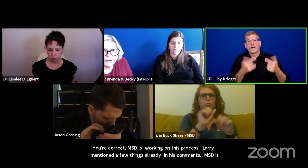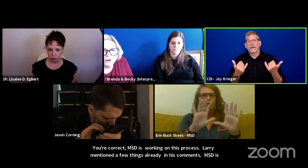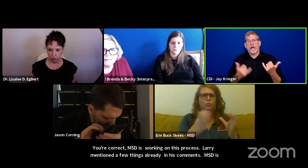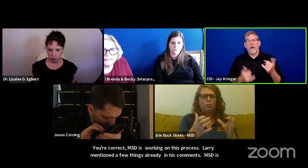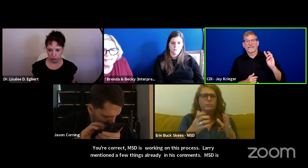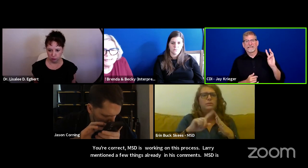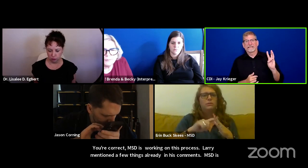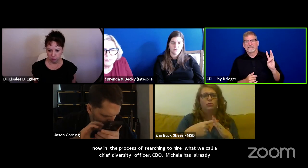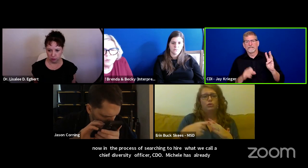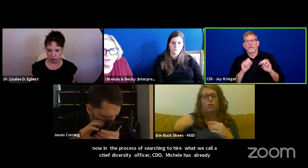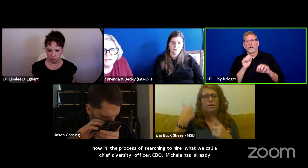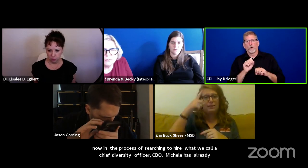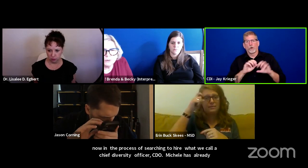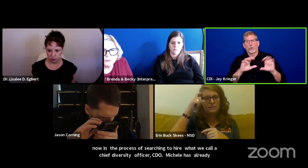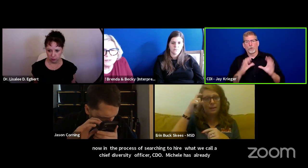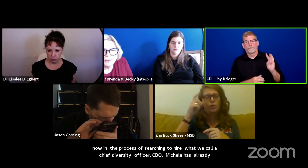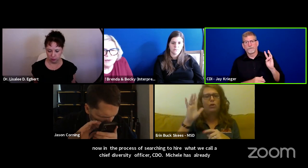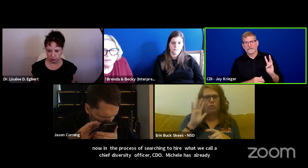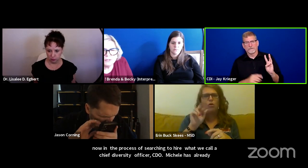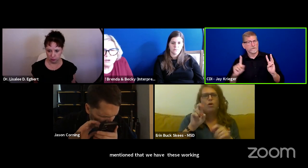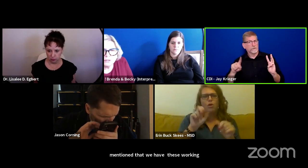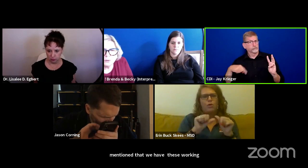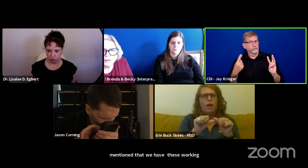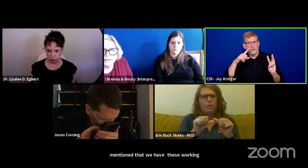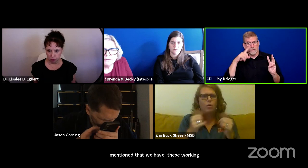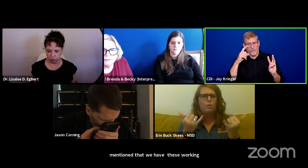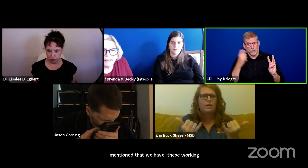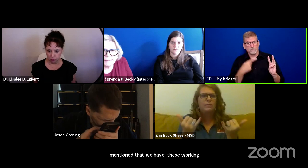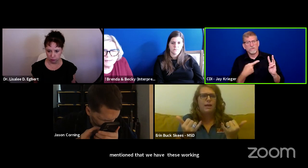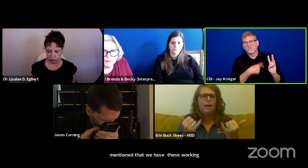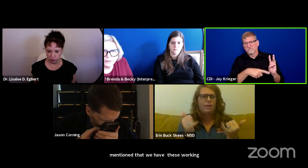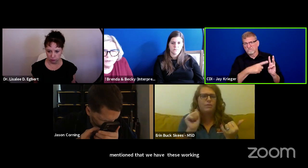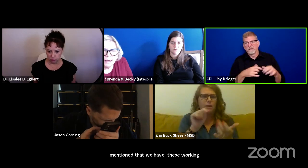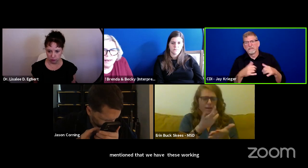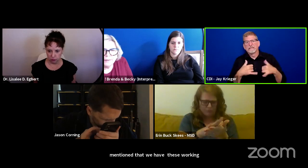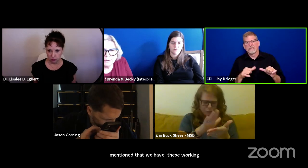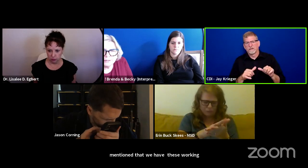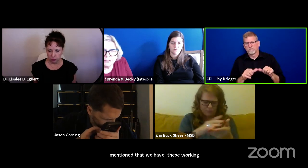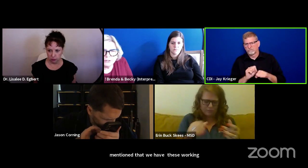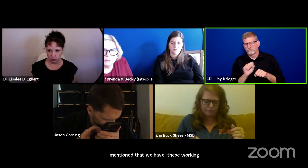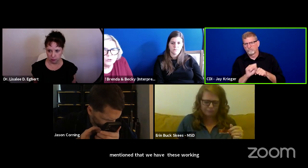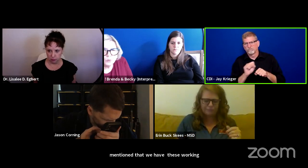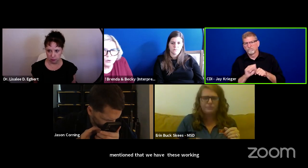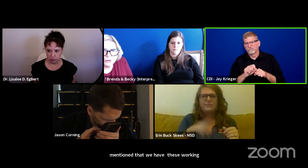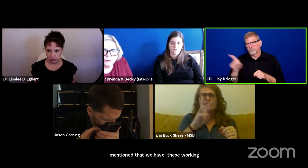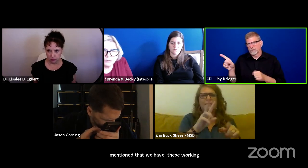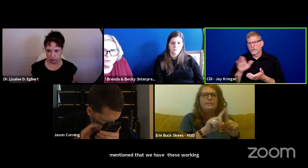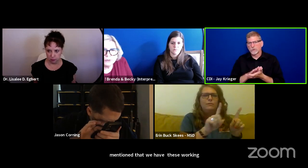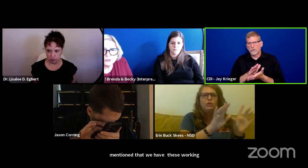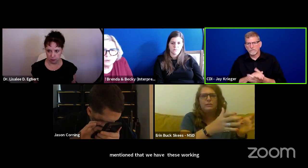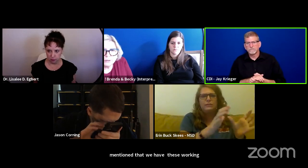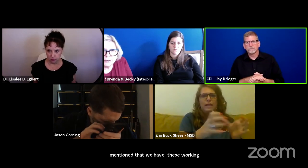There are six separate working groups. They started working last summer, and they are continuing to work through the school